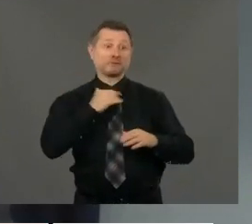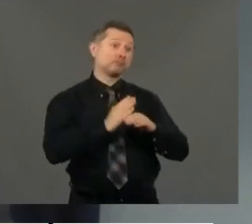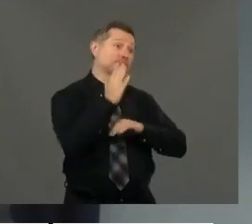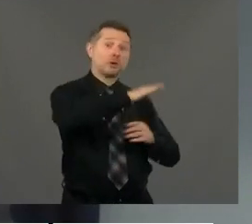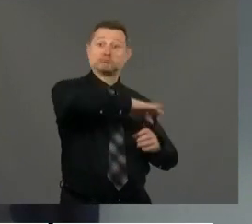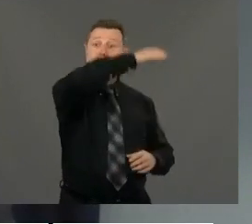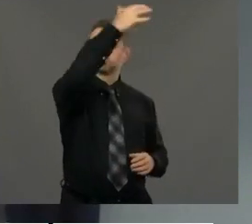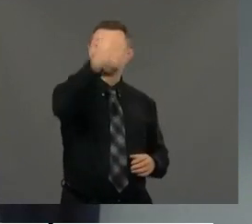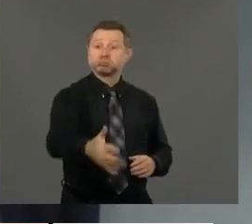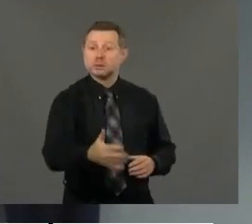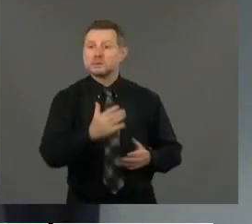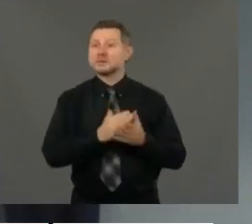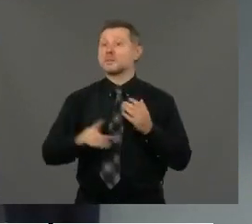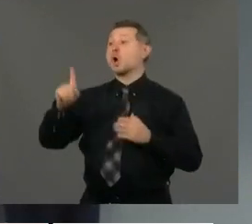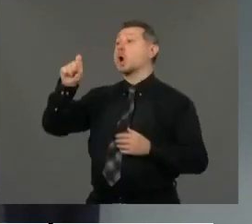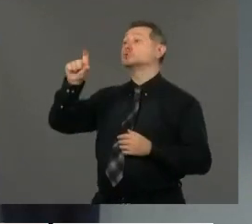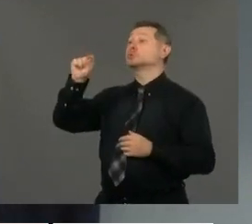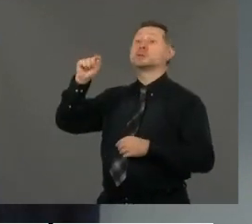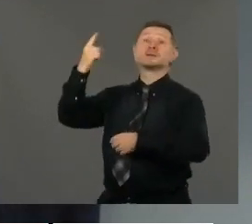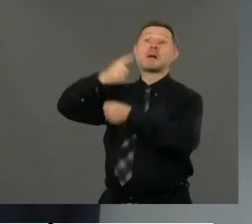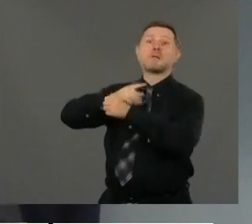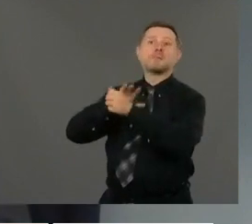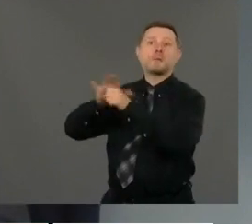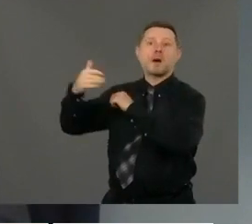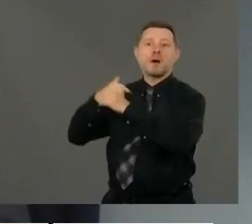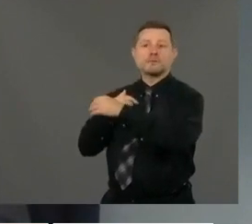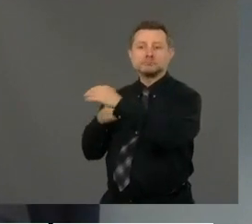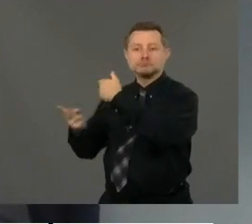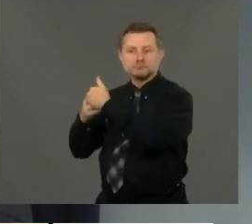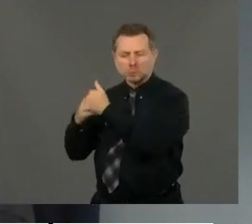WE TRACK IS AT MANY OF THE HOSPITALS AND REGIONALLY AS